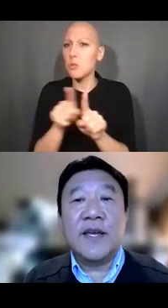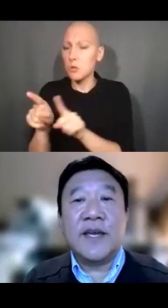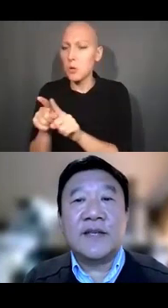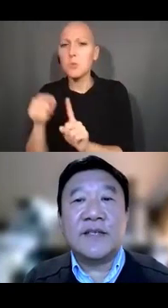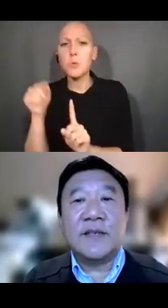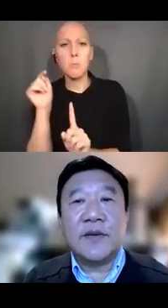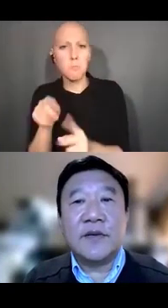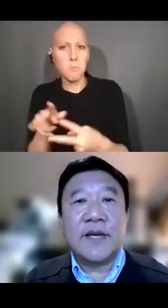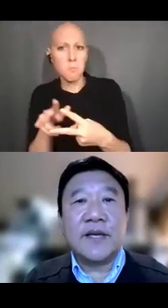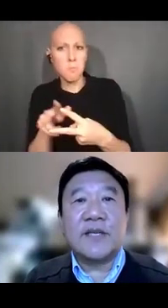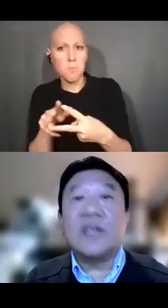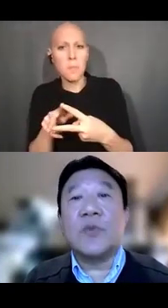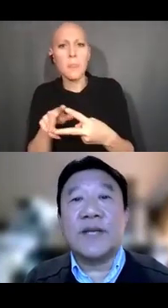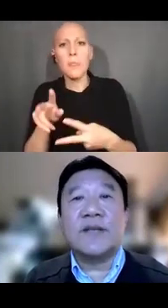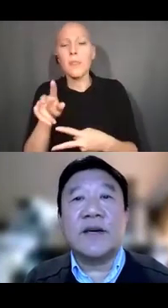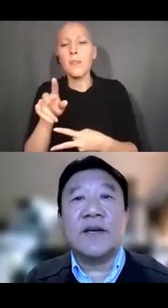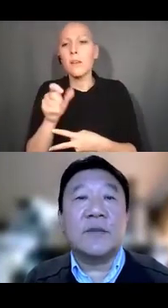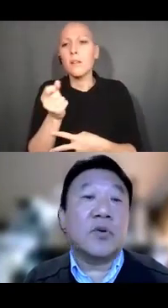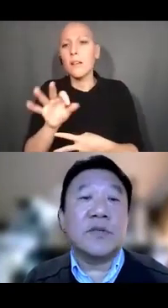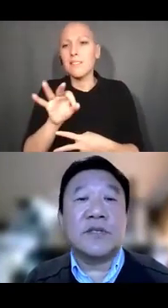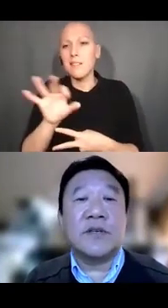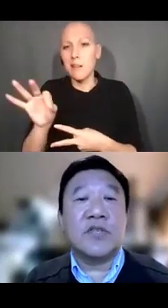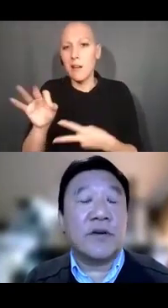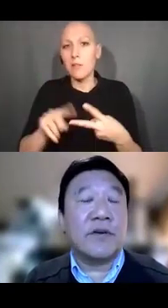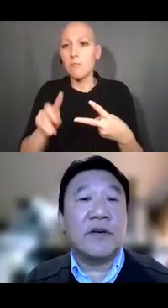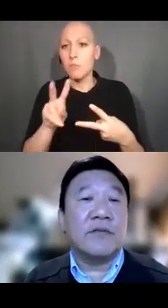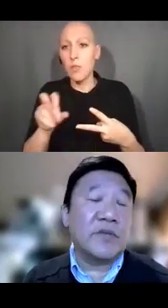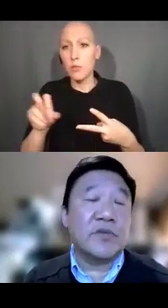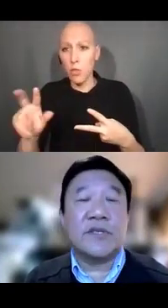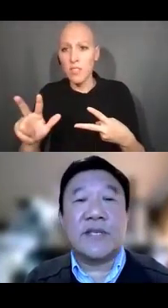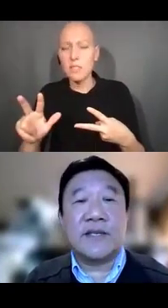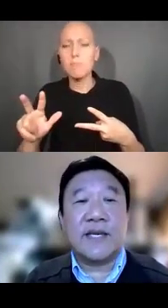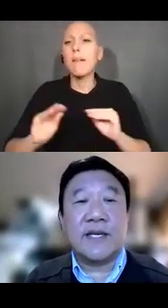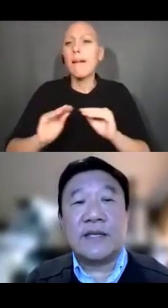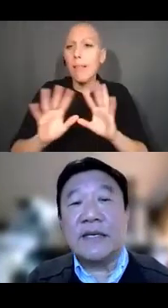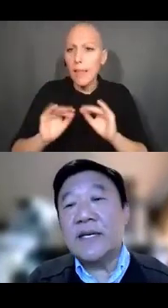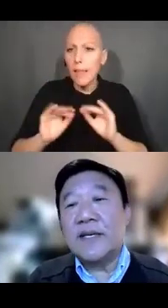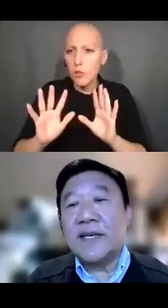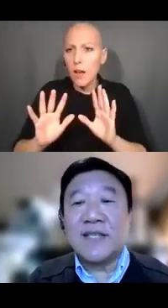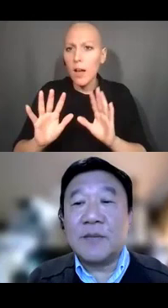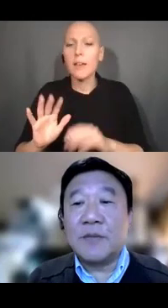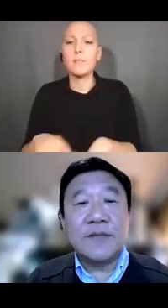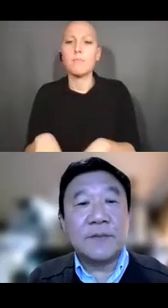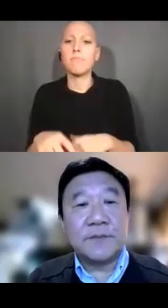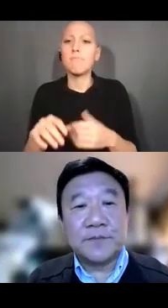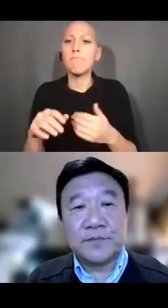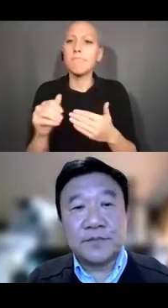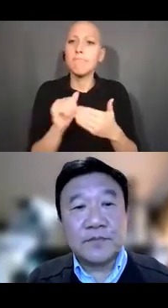and accentuate the importance of sharing of resources and data. Next slide, please.